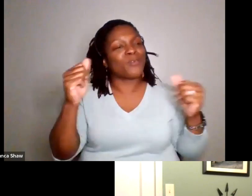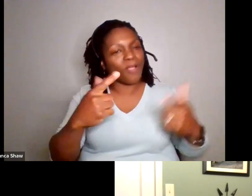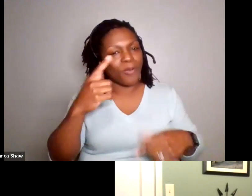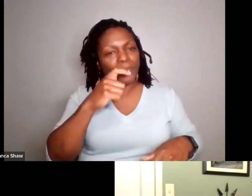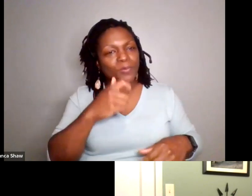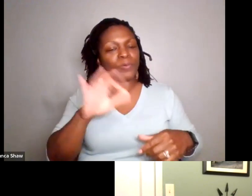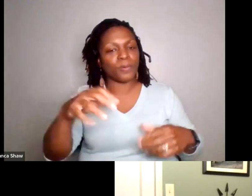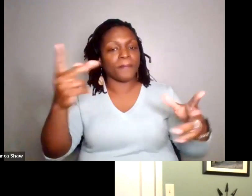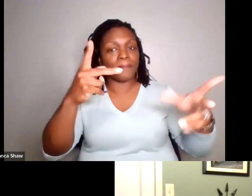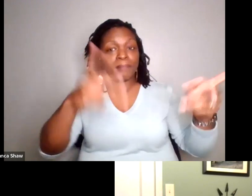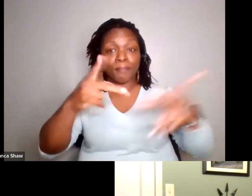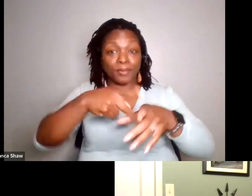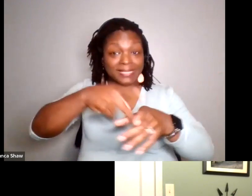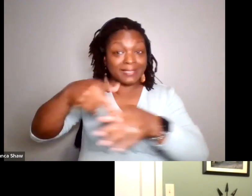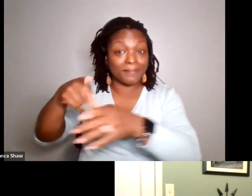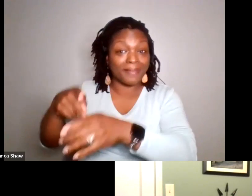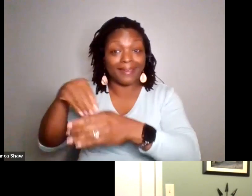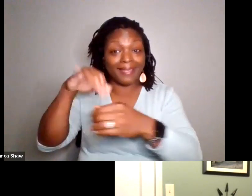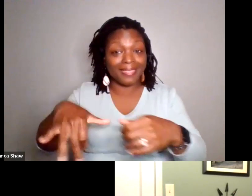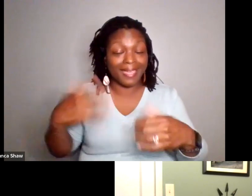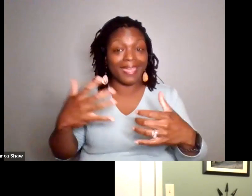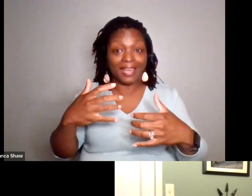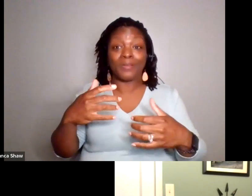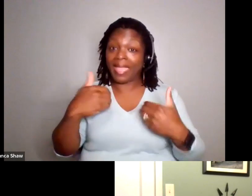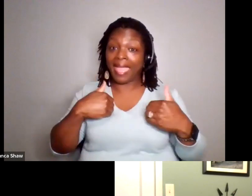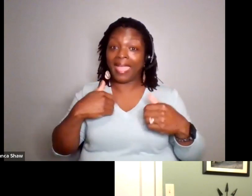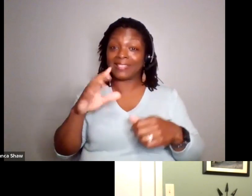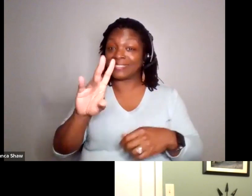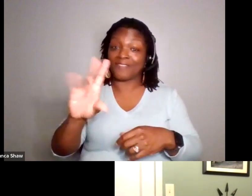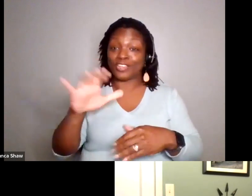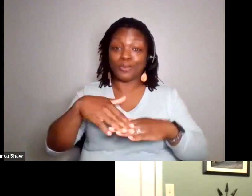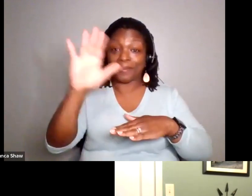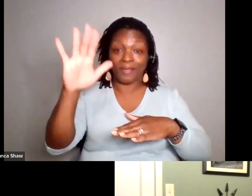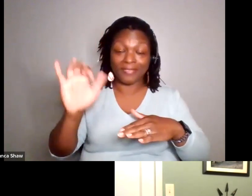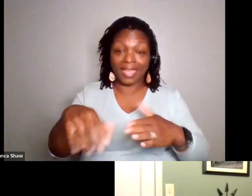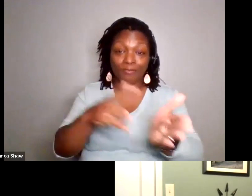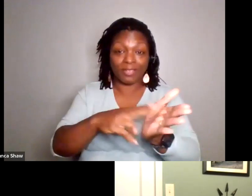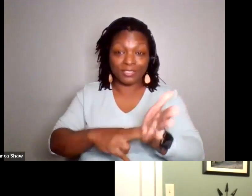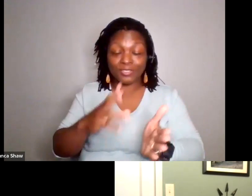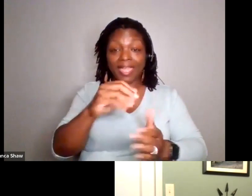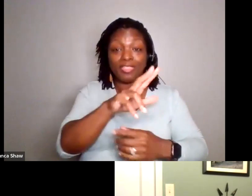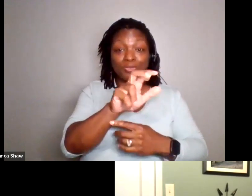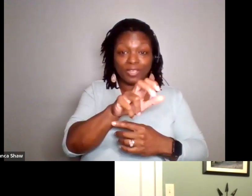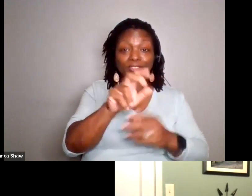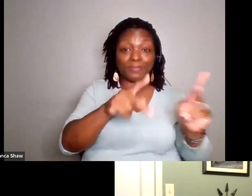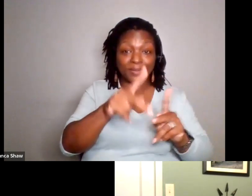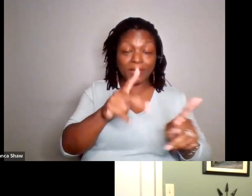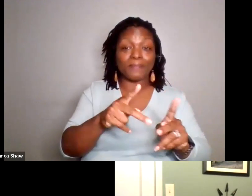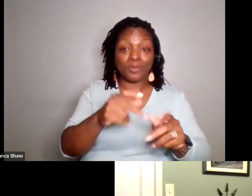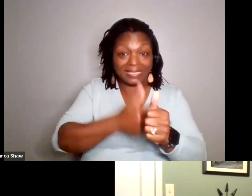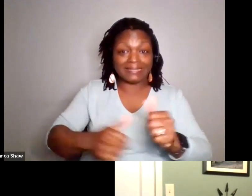We had over 700 people who register for the conference, and over 300 people each day that participated in our session.